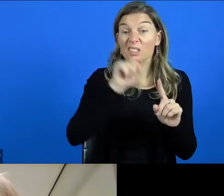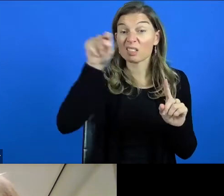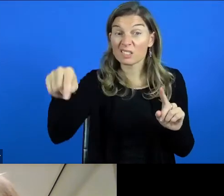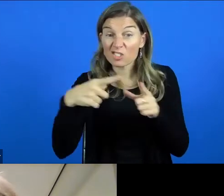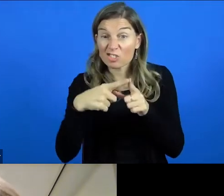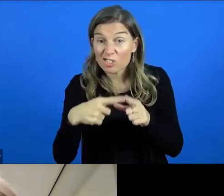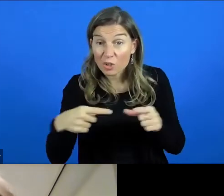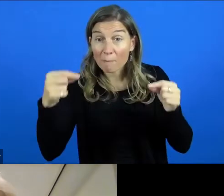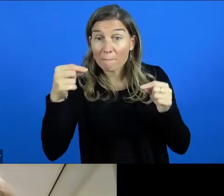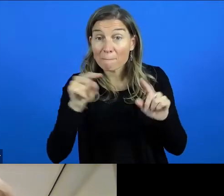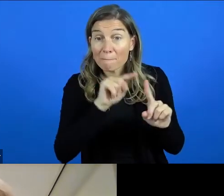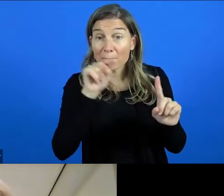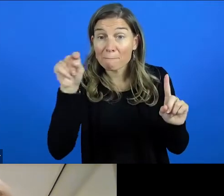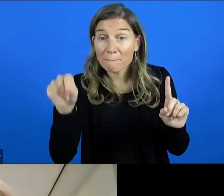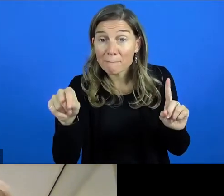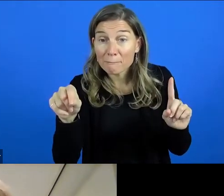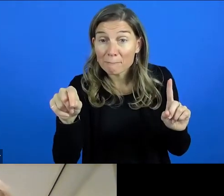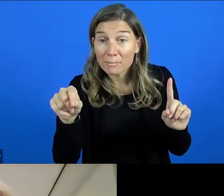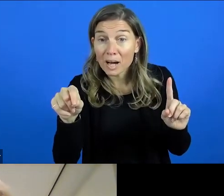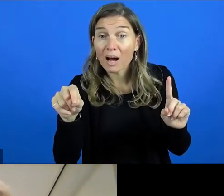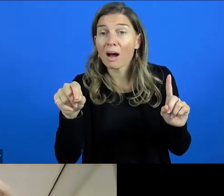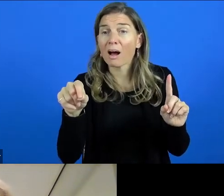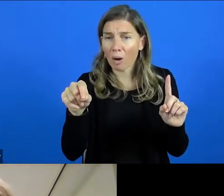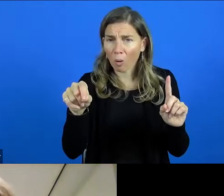and then the parents pay for them or I don't know who.